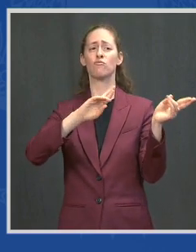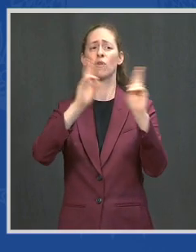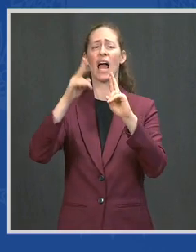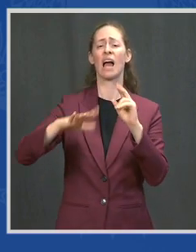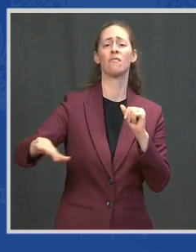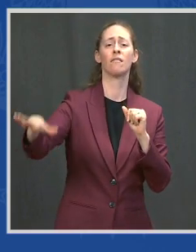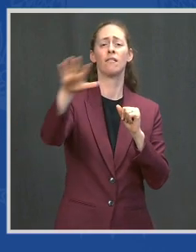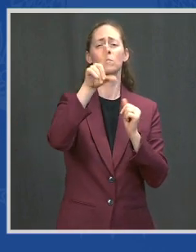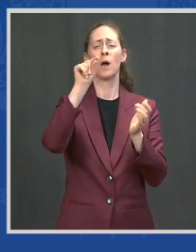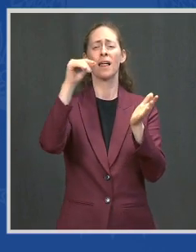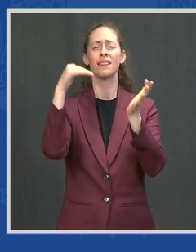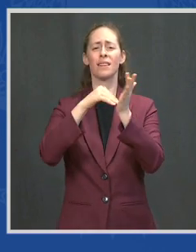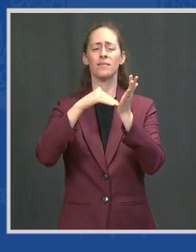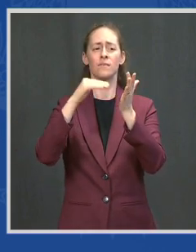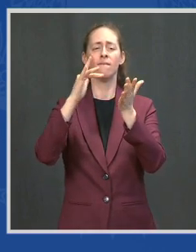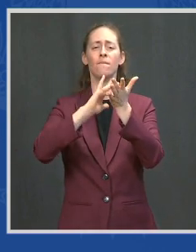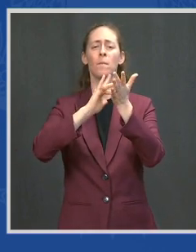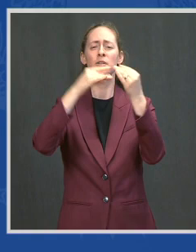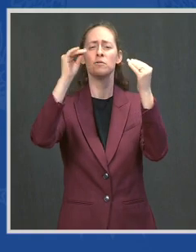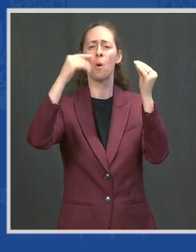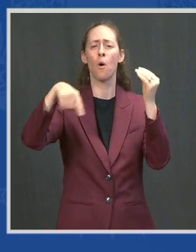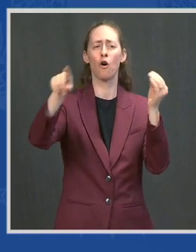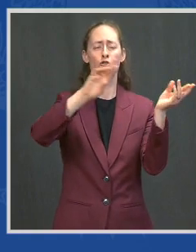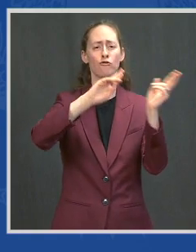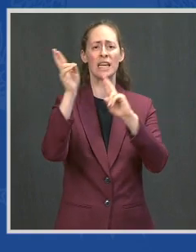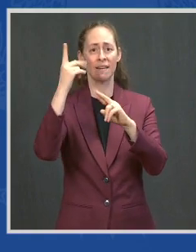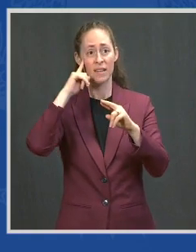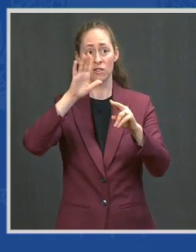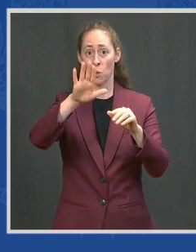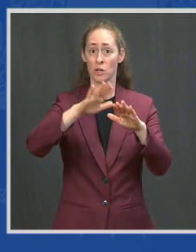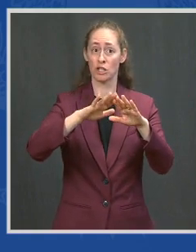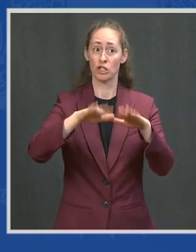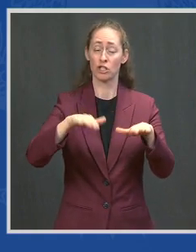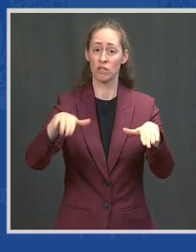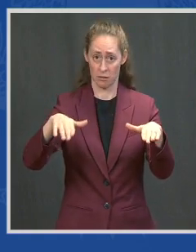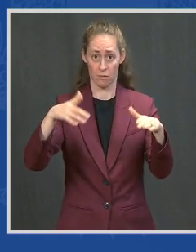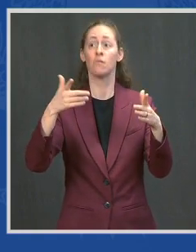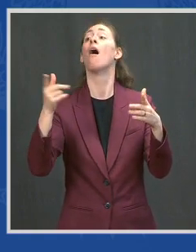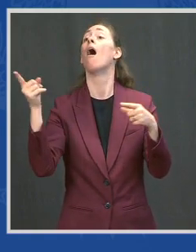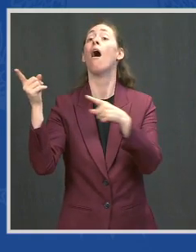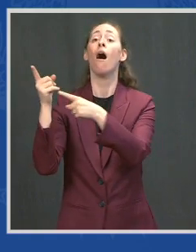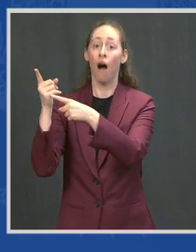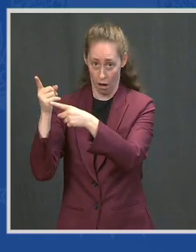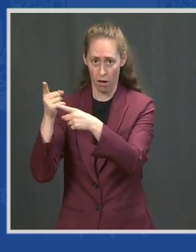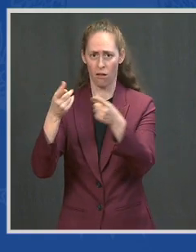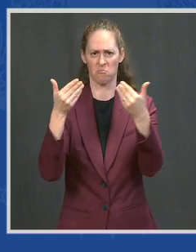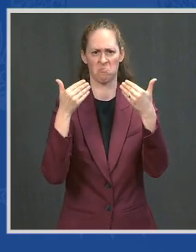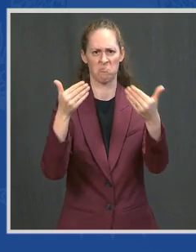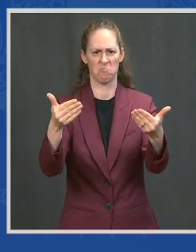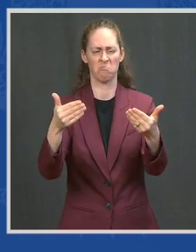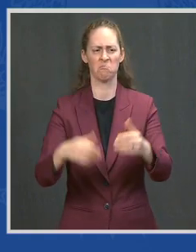as soon as the FDA grants it's okay. And most Americans have a vaccination site